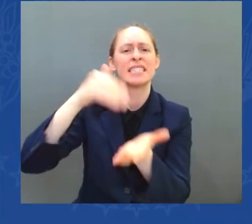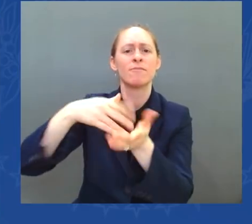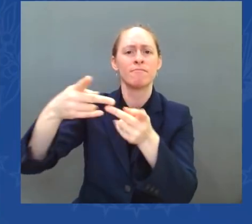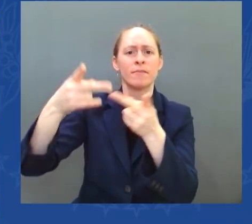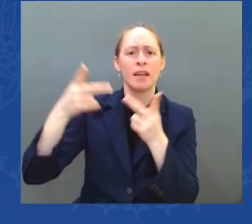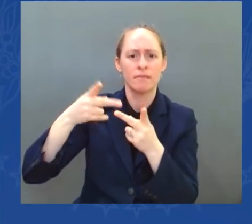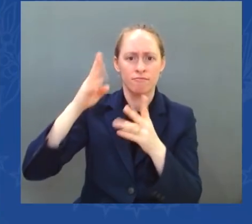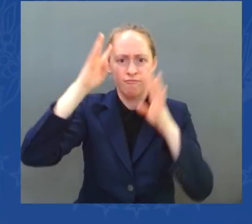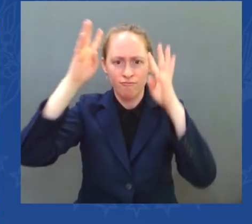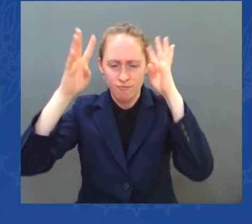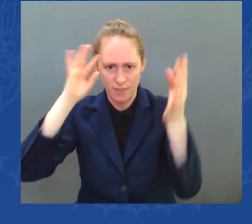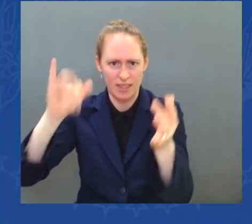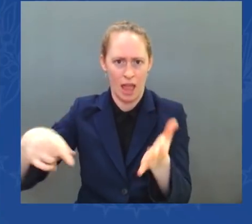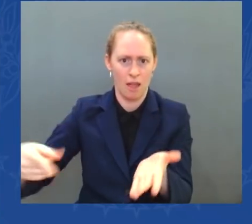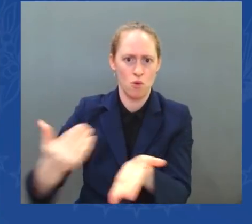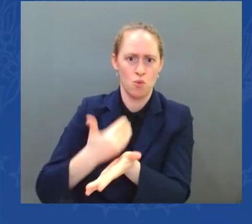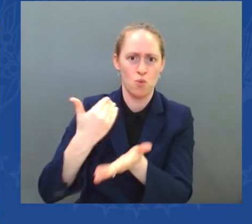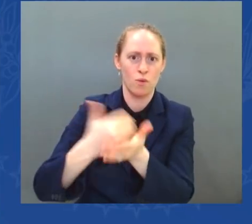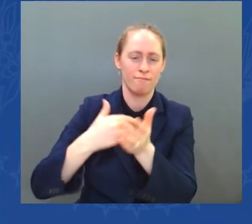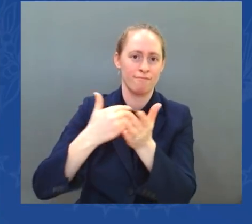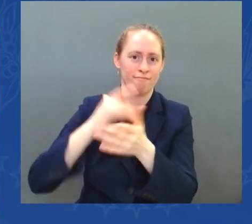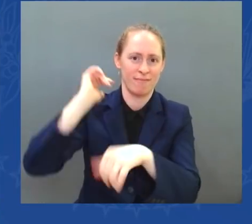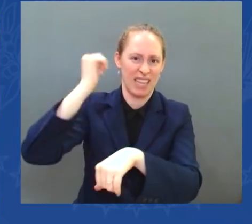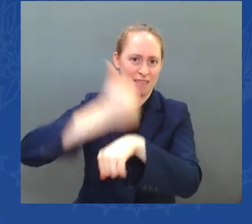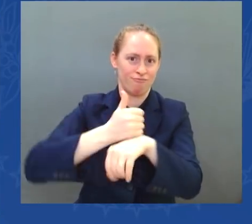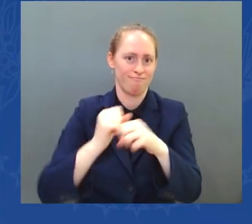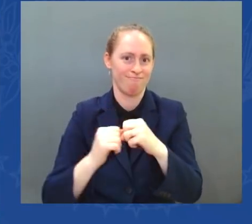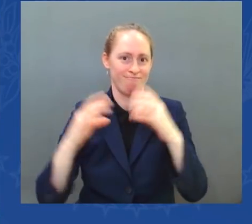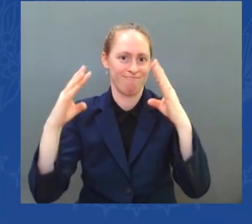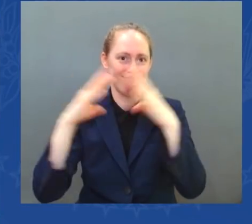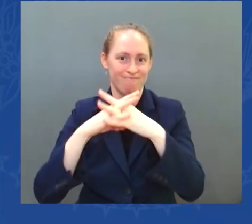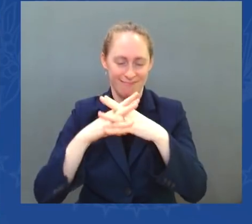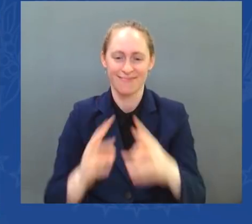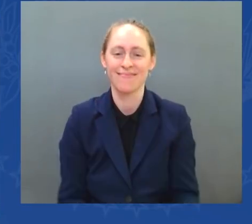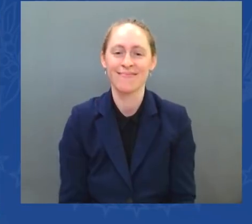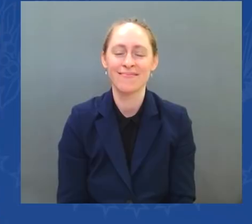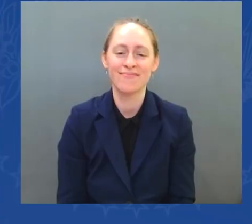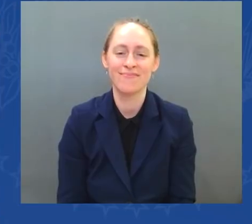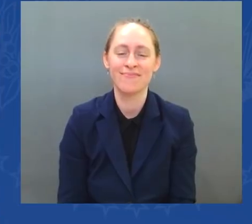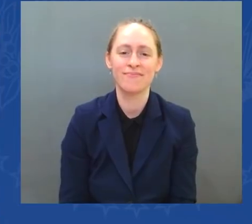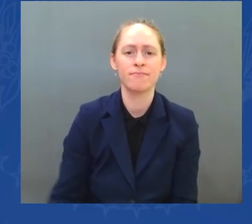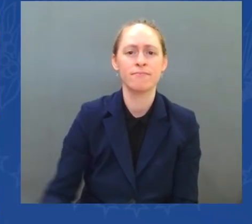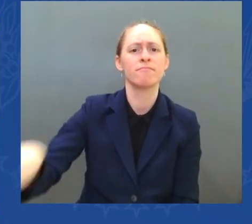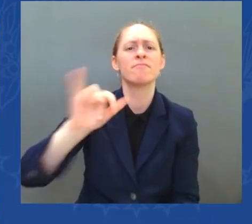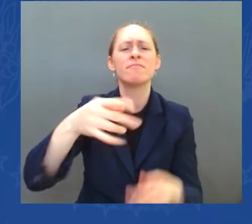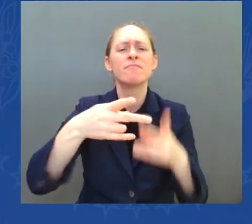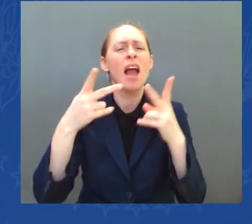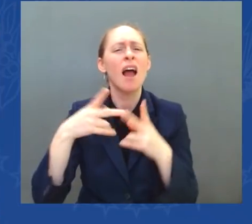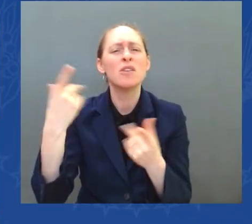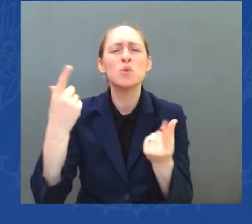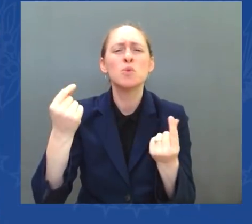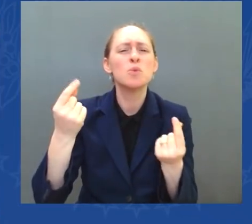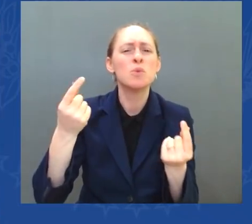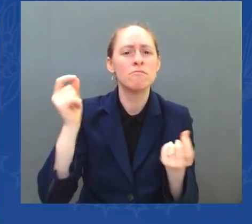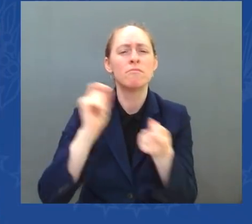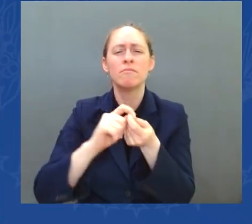needed to transform their respective fields. Needless to say, as I graduate next month, I feel fully equipped with the knowledge